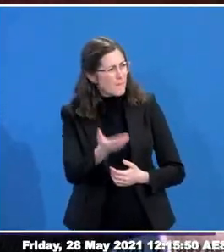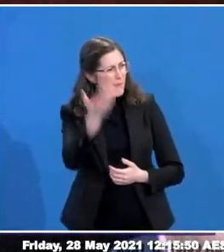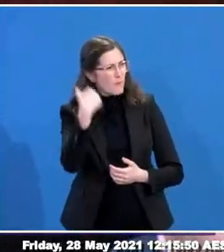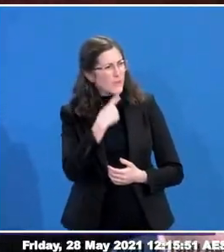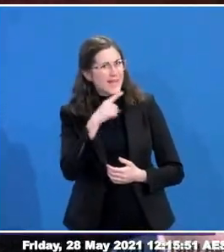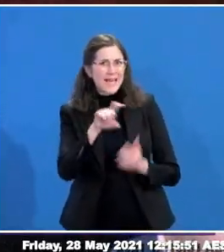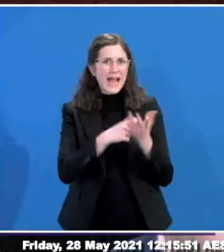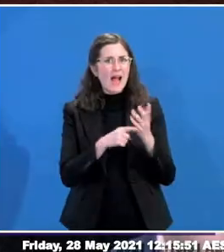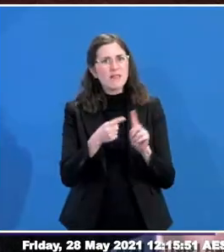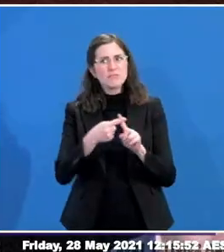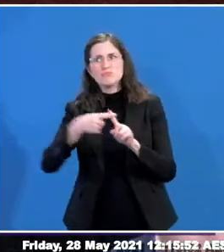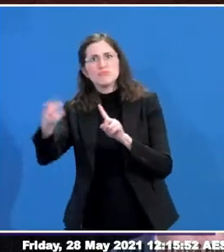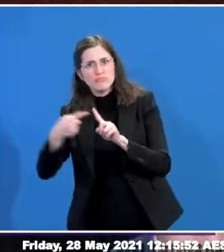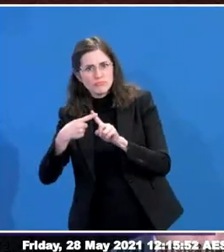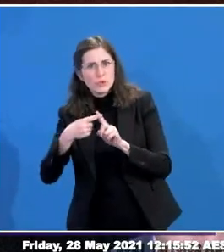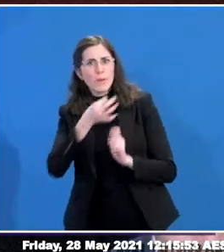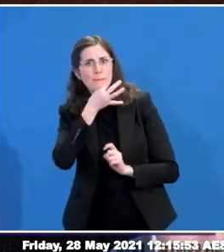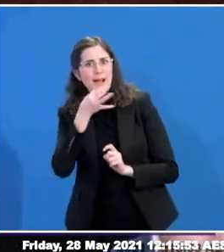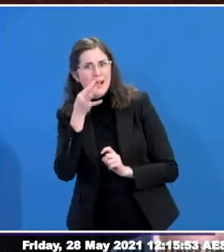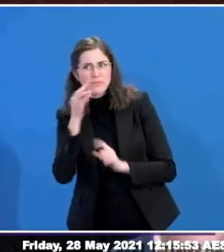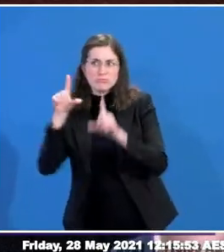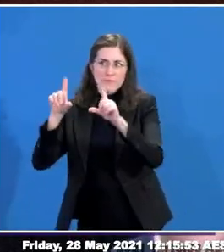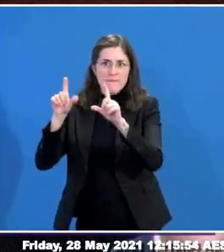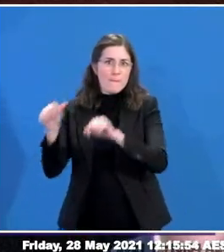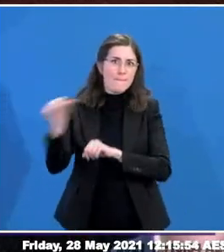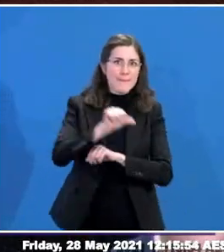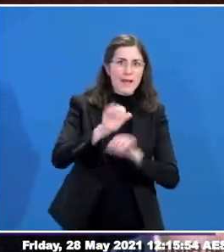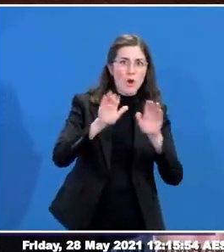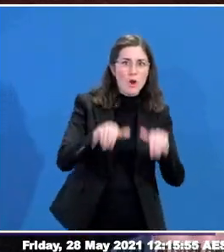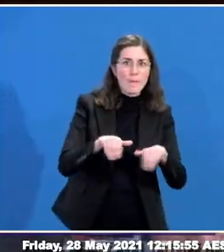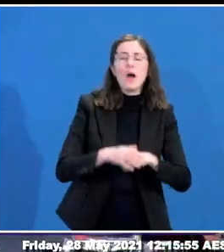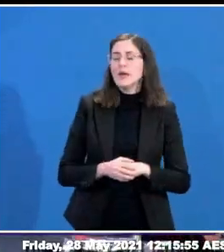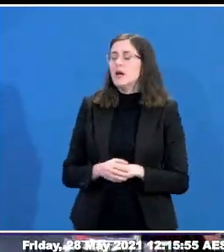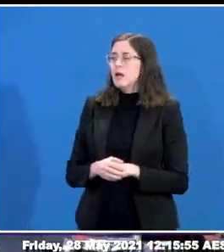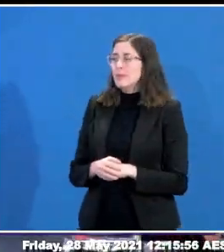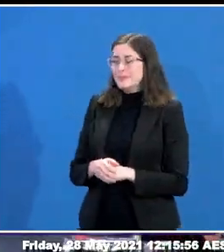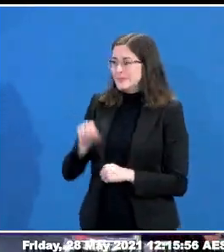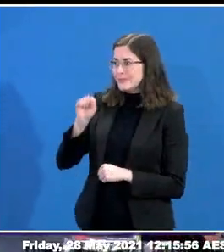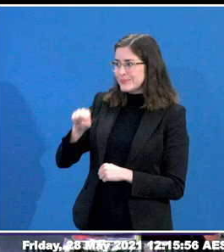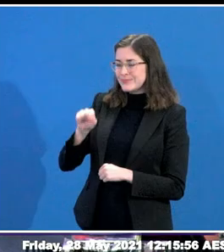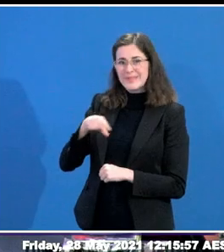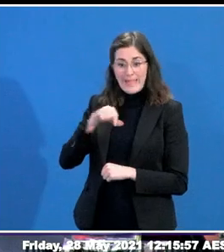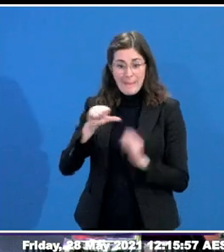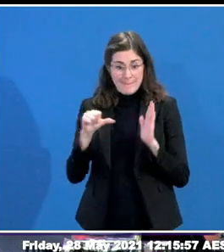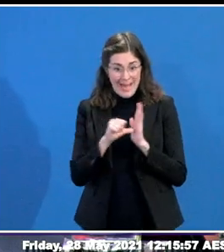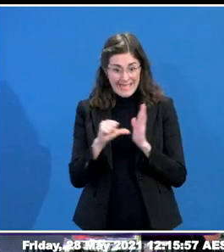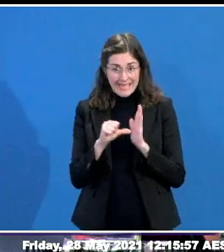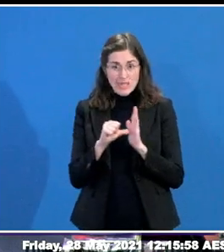Yes, no, this is where it is mismanagement of the funding that should be going to his supports.